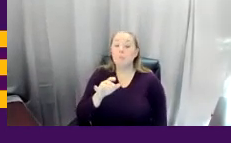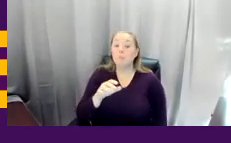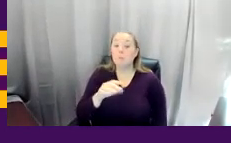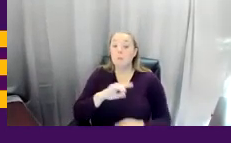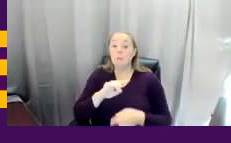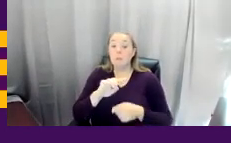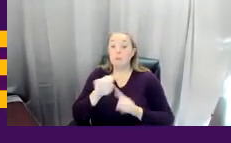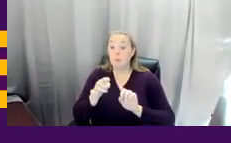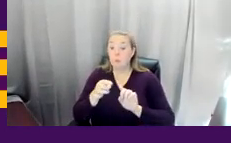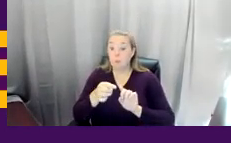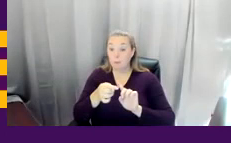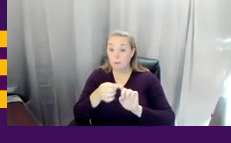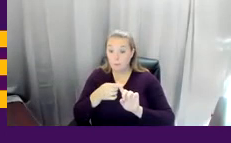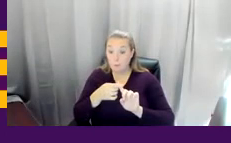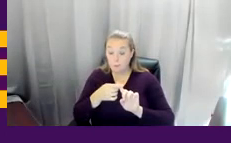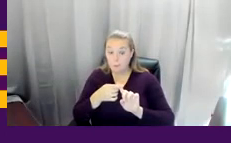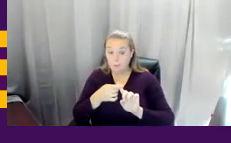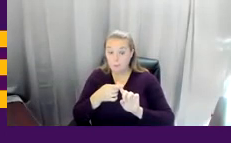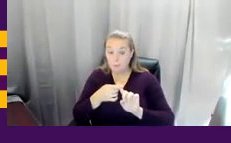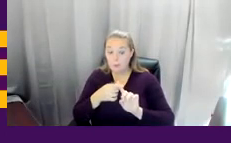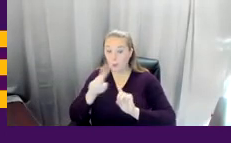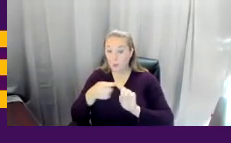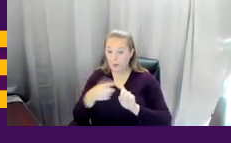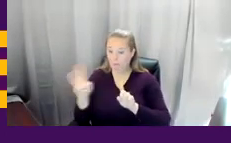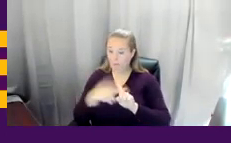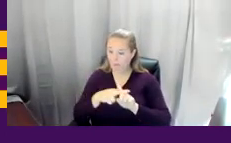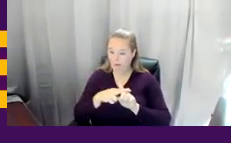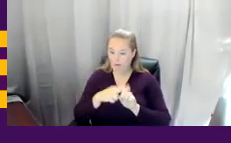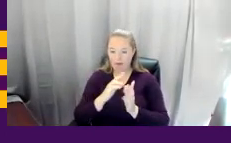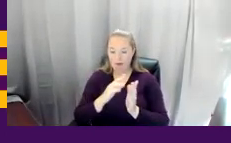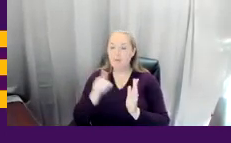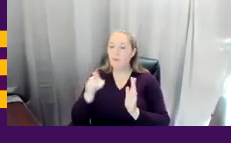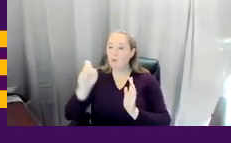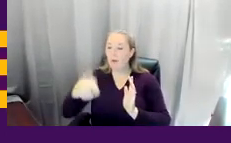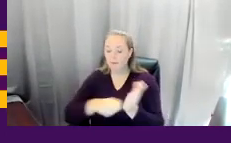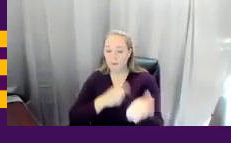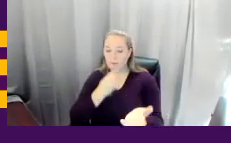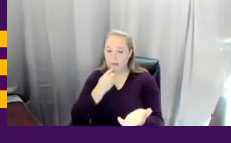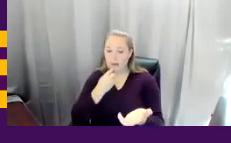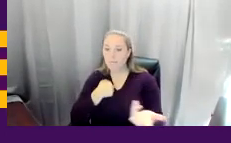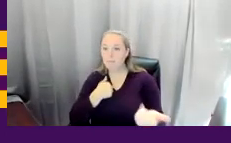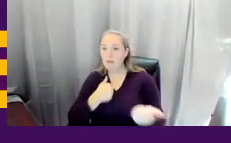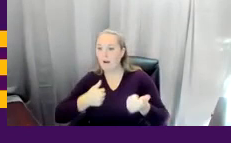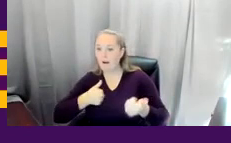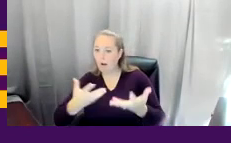NINE SEPARATE ASSESSMENT APPLICATIONS. AS PART OF THIS RFP THE APPLICANTS WILL BE ASKED TO